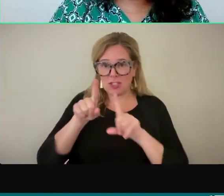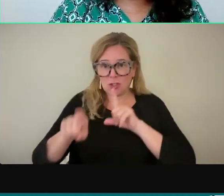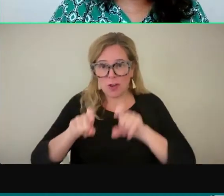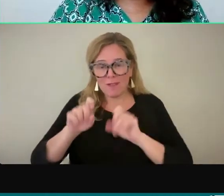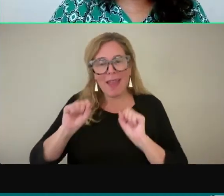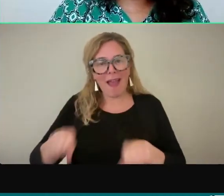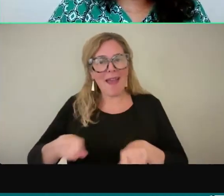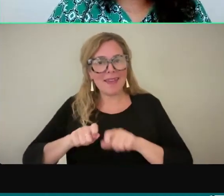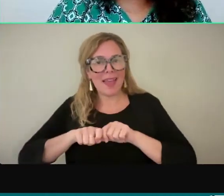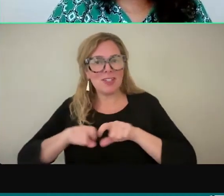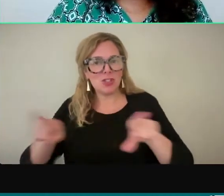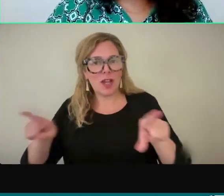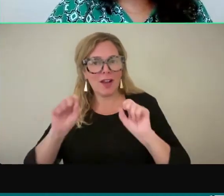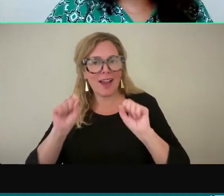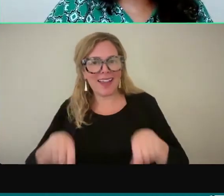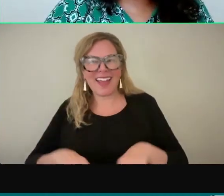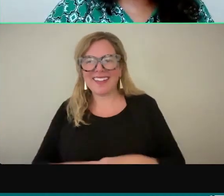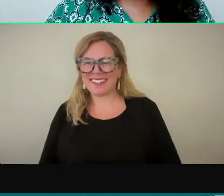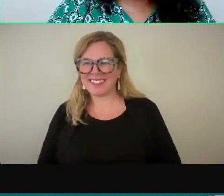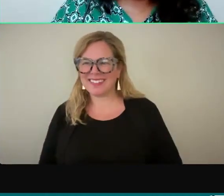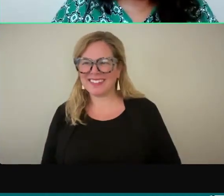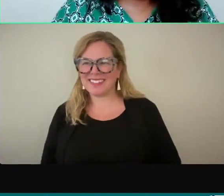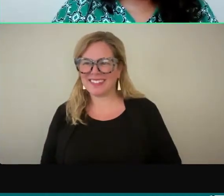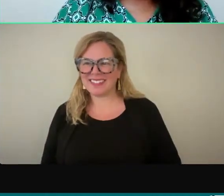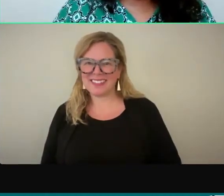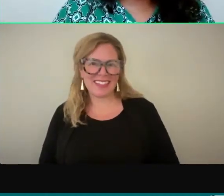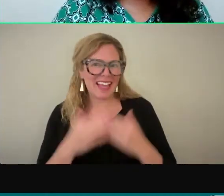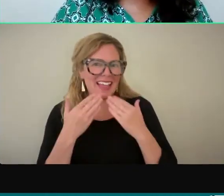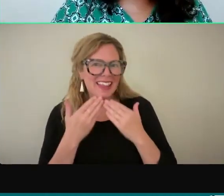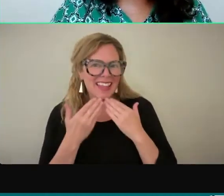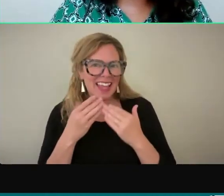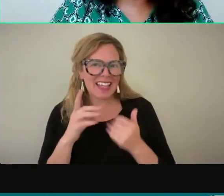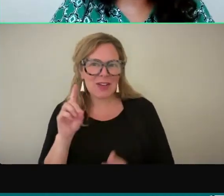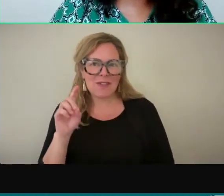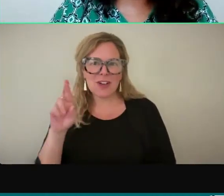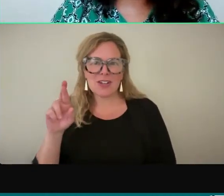Sowmya Iyer: Thank you to Dr. Natalie for that. Next I'd like to share a conversation